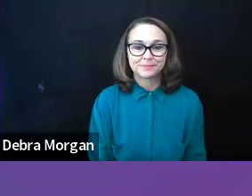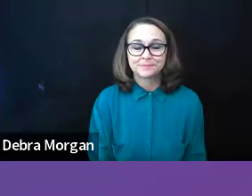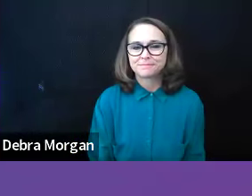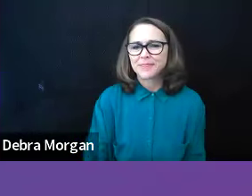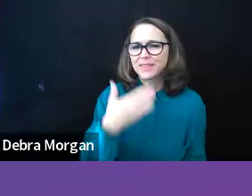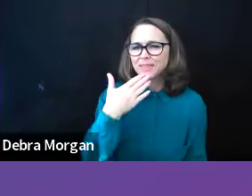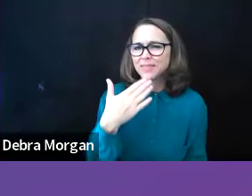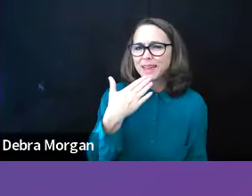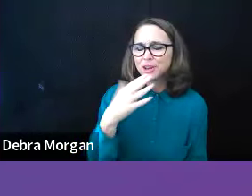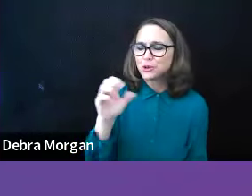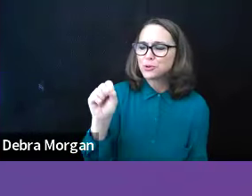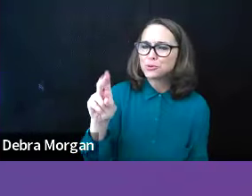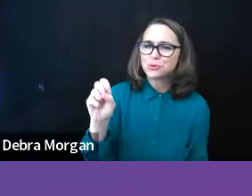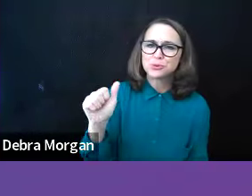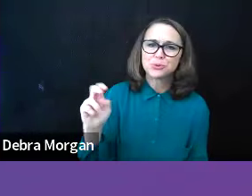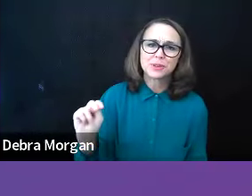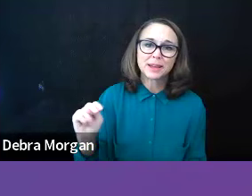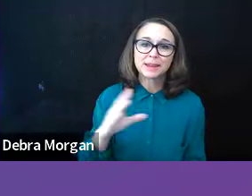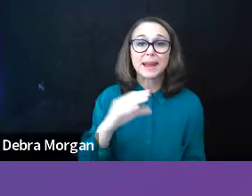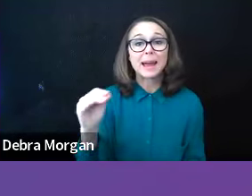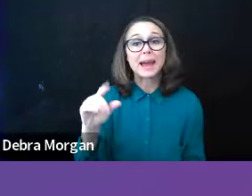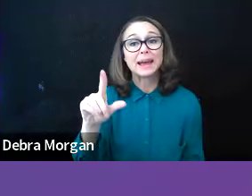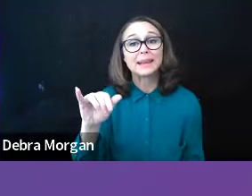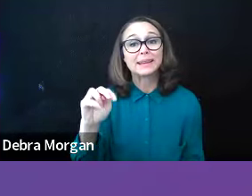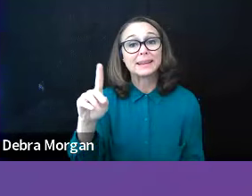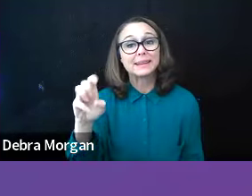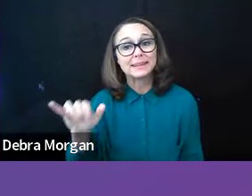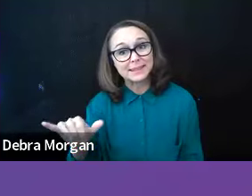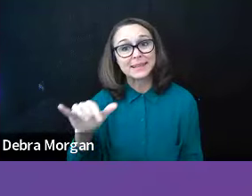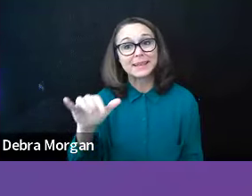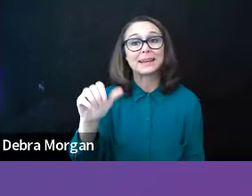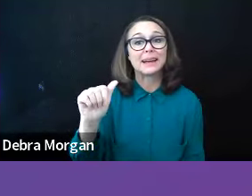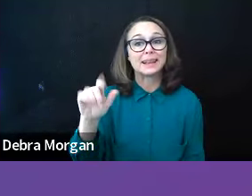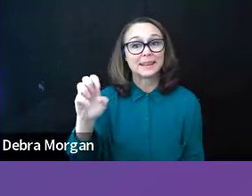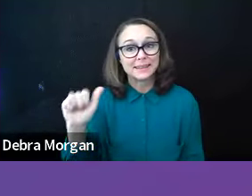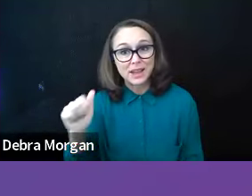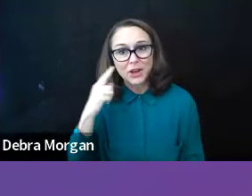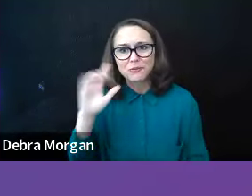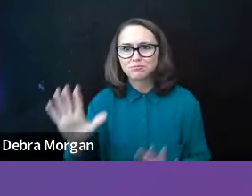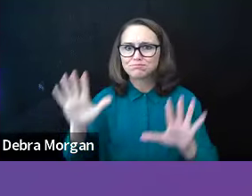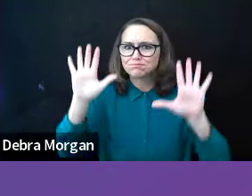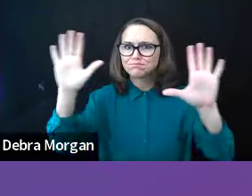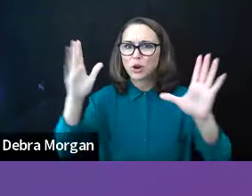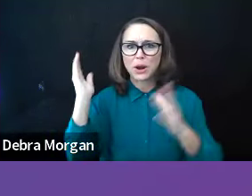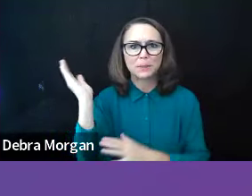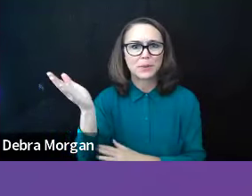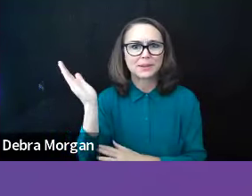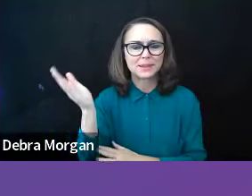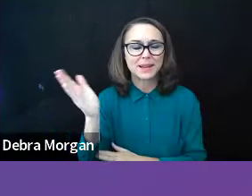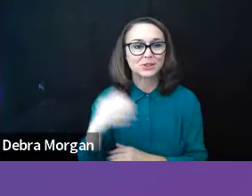Susan, and thank you Lindsay and Alyssa for those great presentations. I think this is so